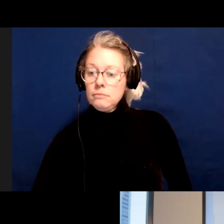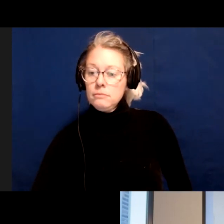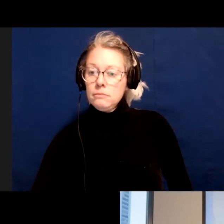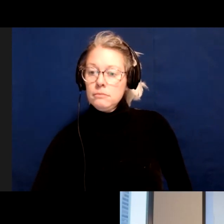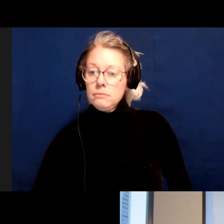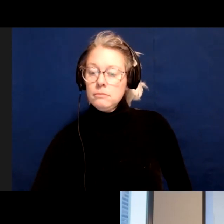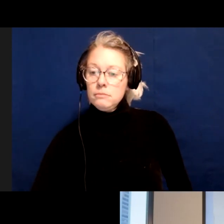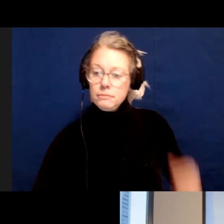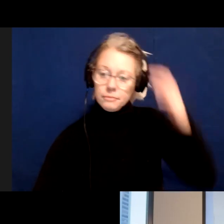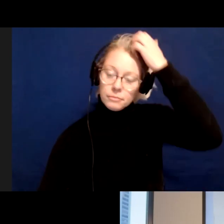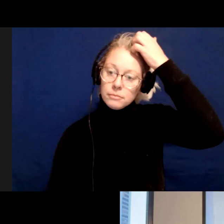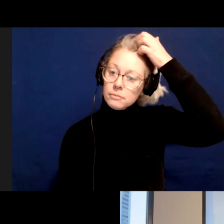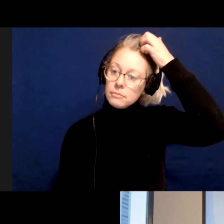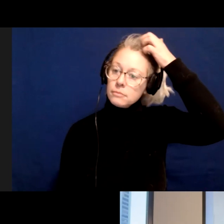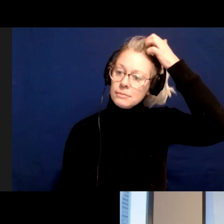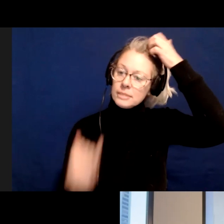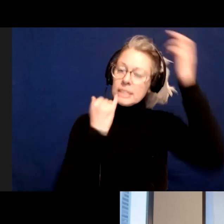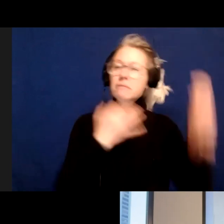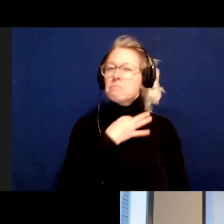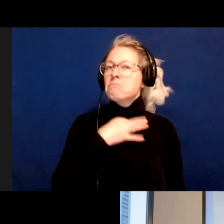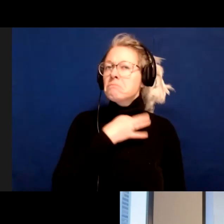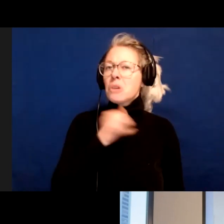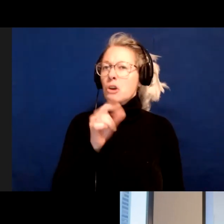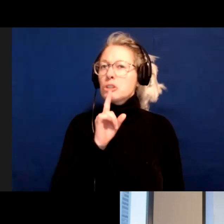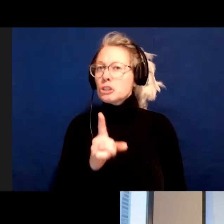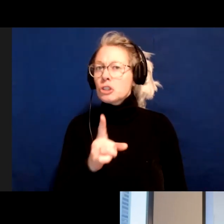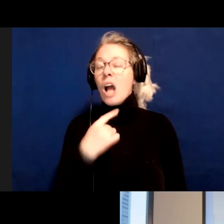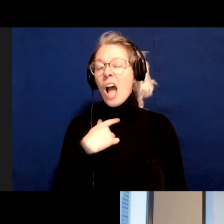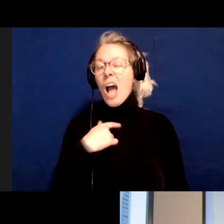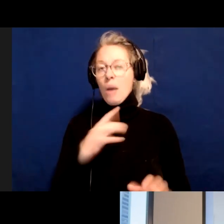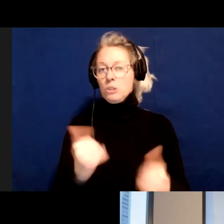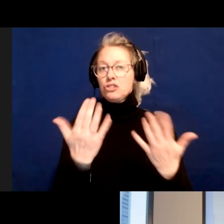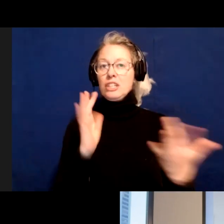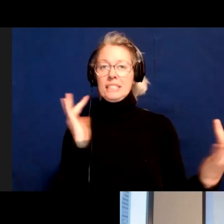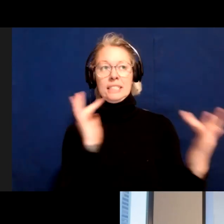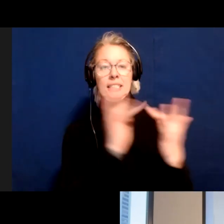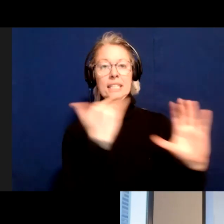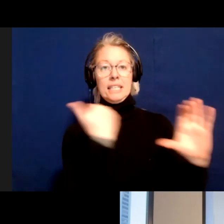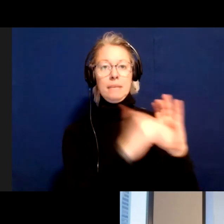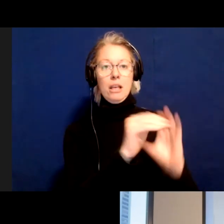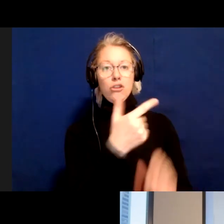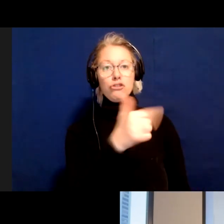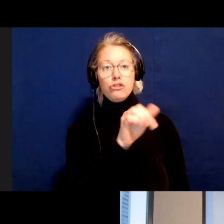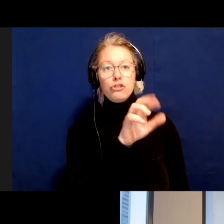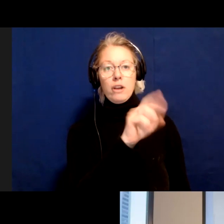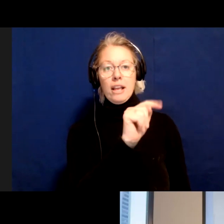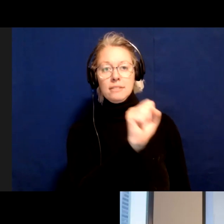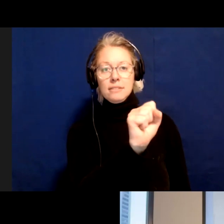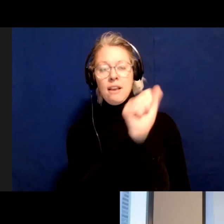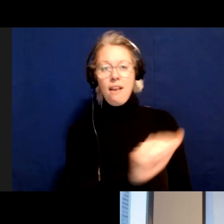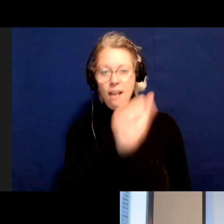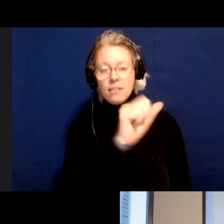I'd recommend reaching out to grants@calgaryartsdevelopment.com and they can provide more support on that.